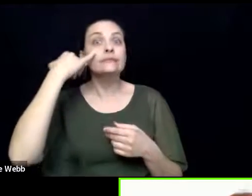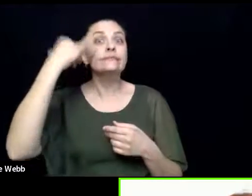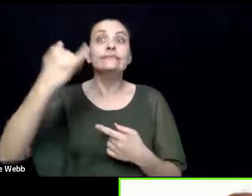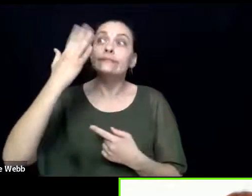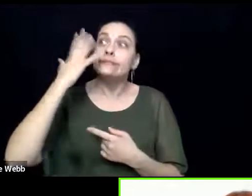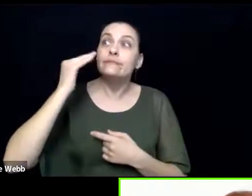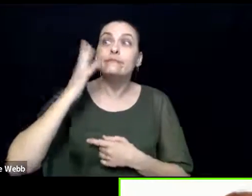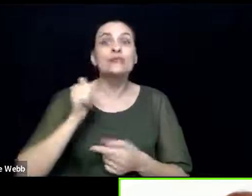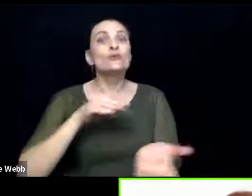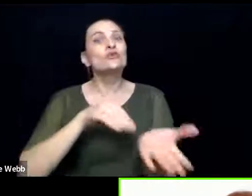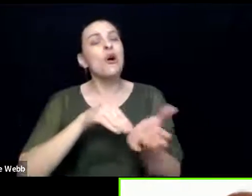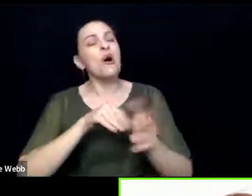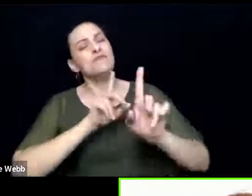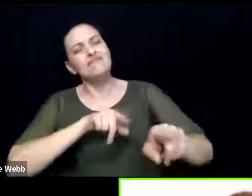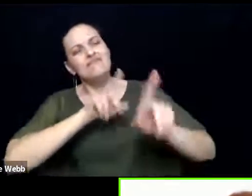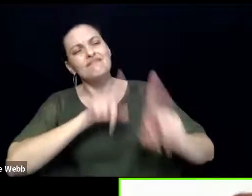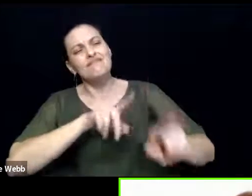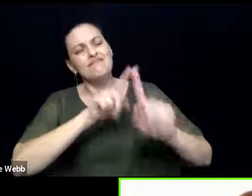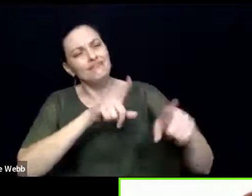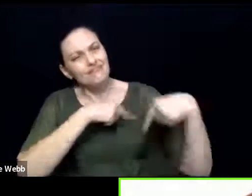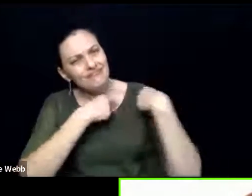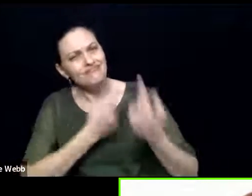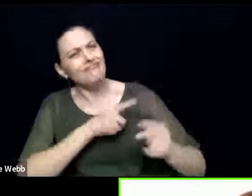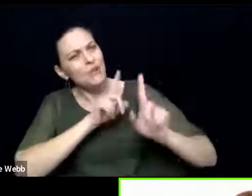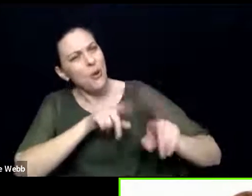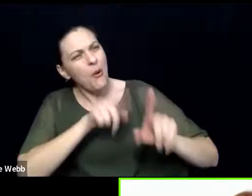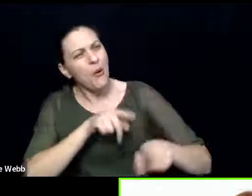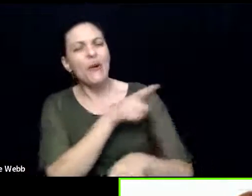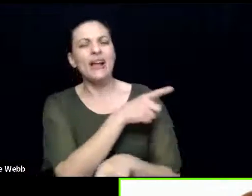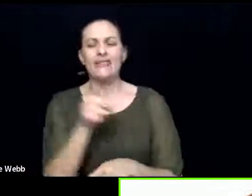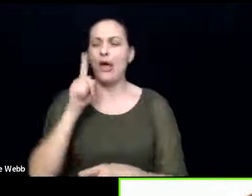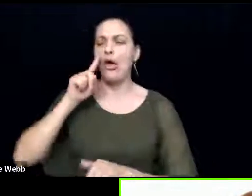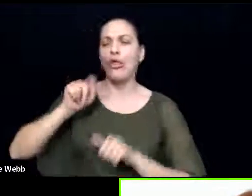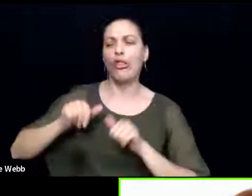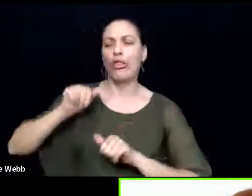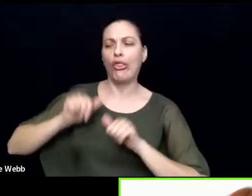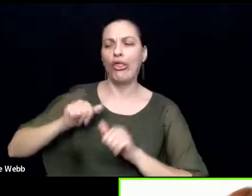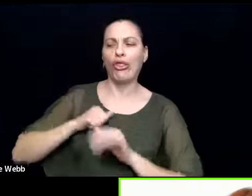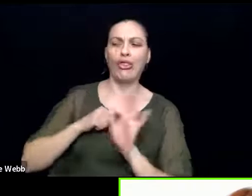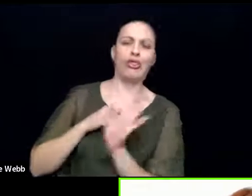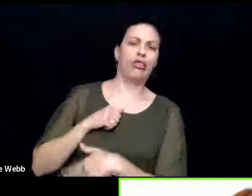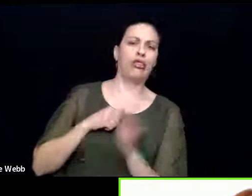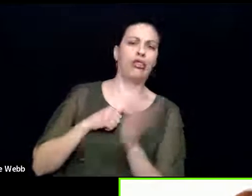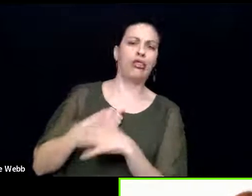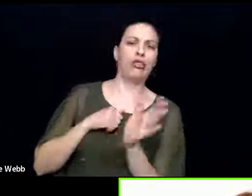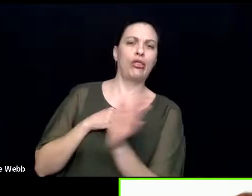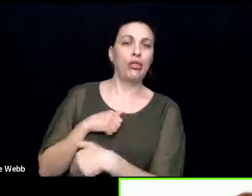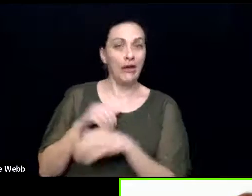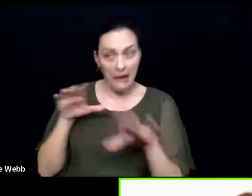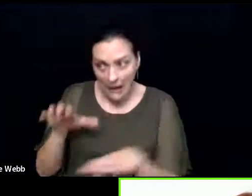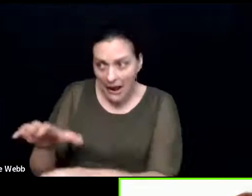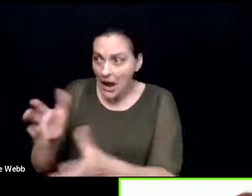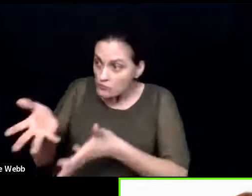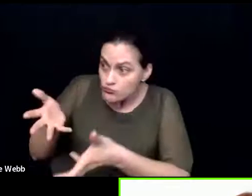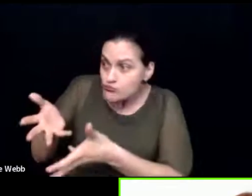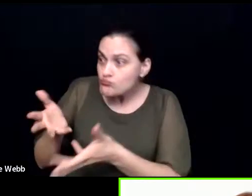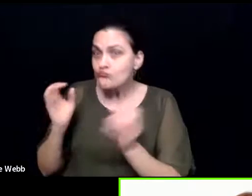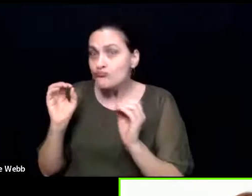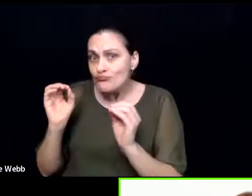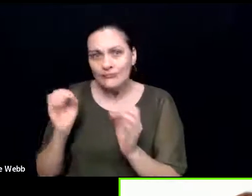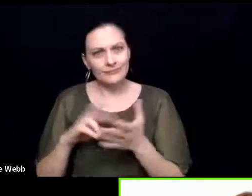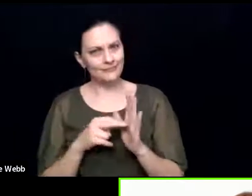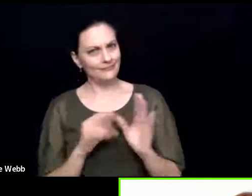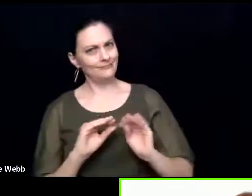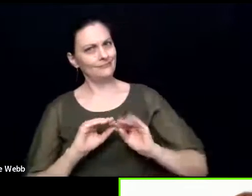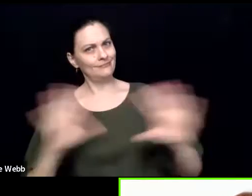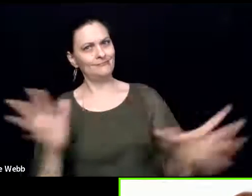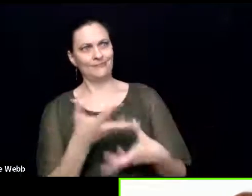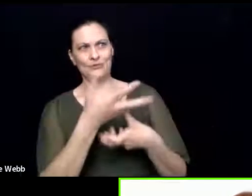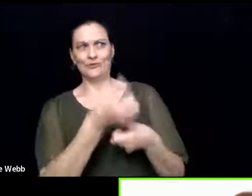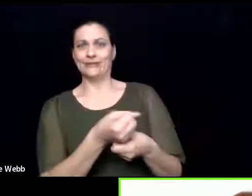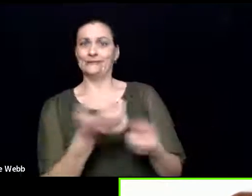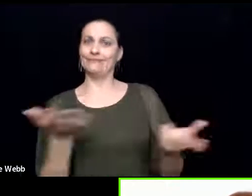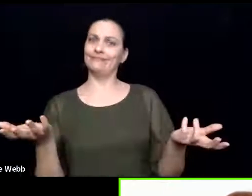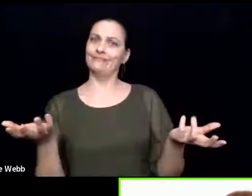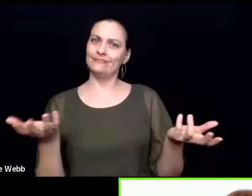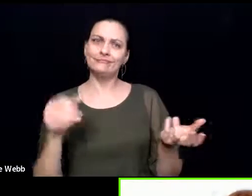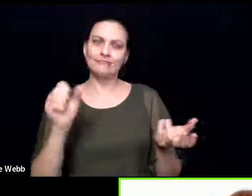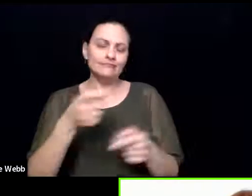and action is not taken, distrust happens. And there is a lot of -- yeah. We can share